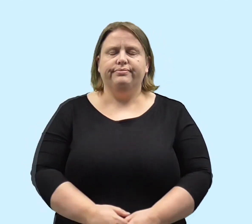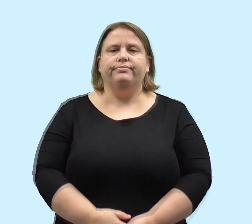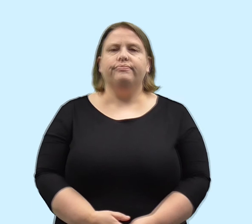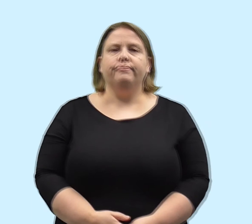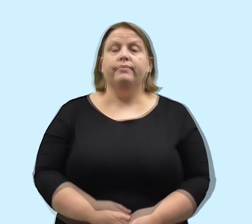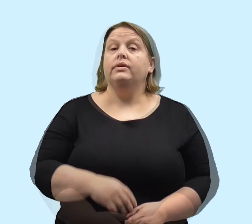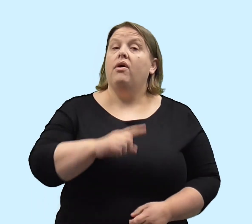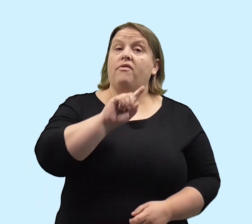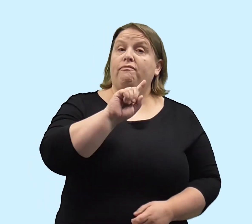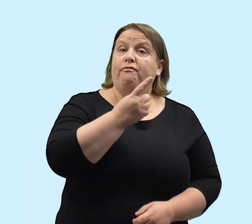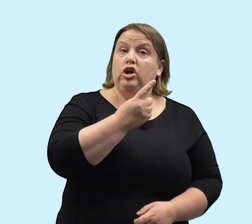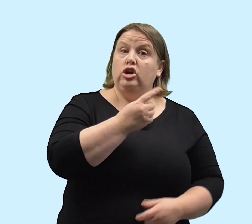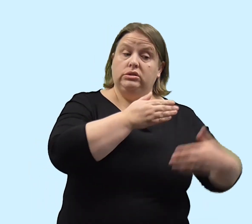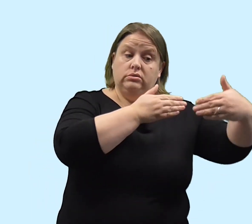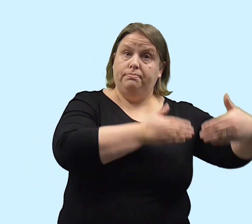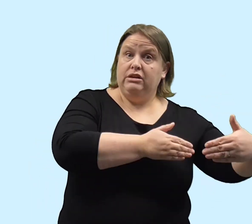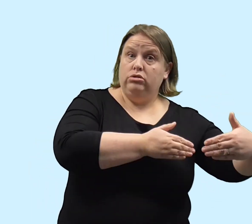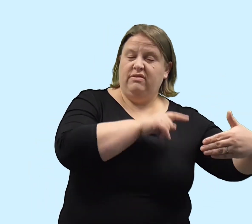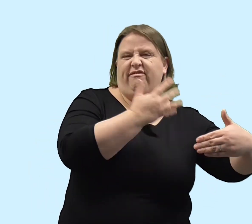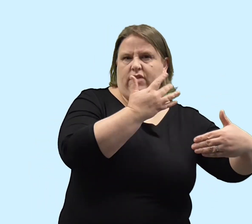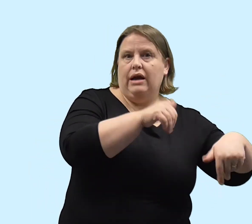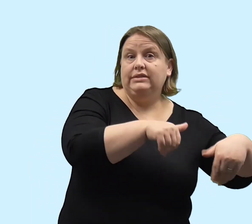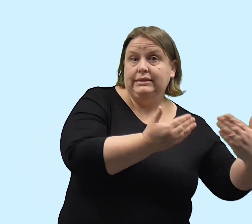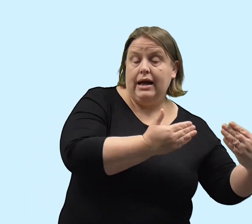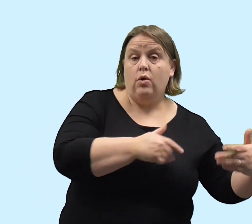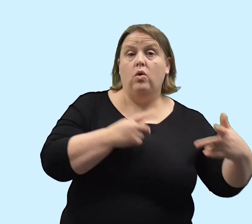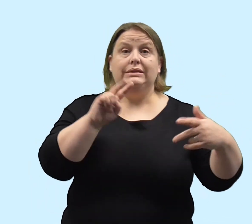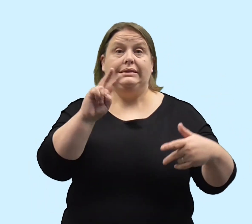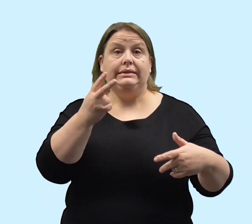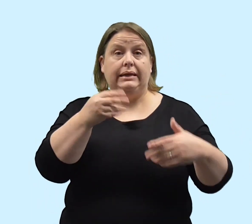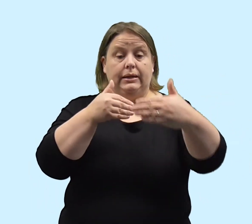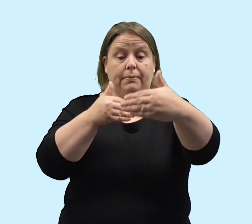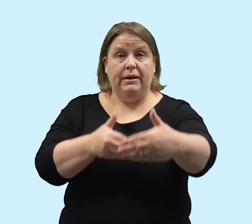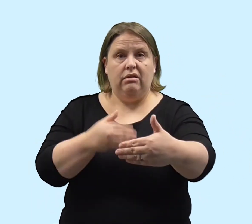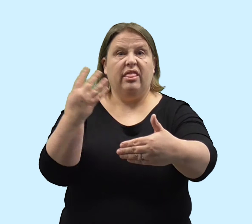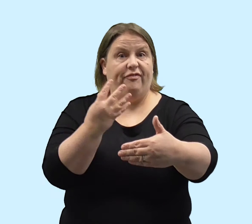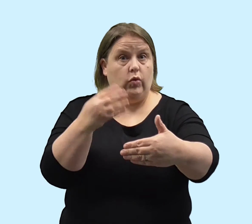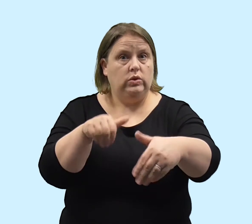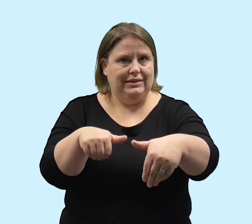During the first (five-day), second (14-day),